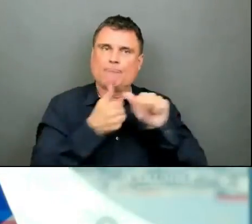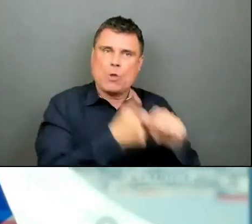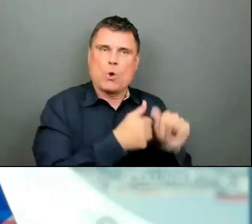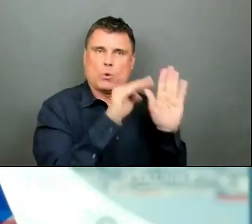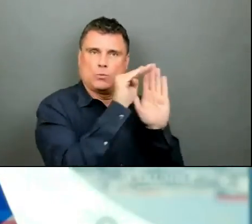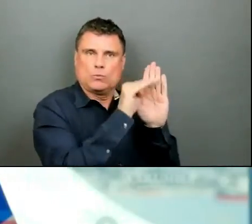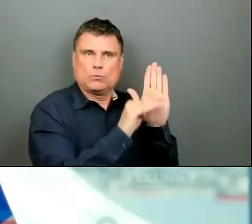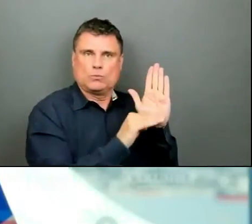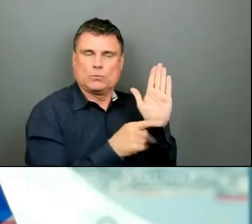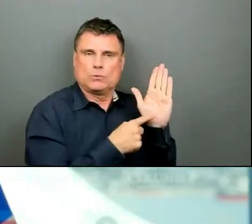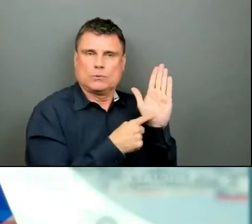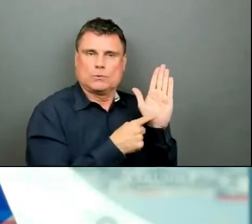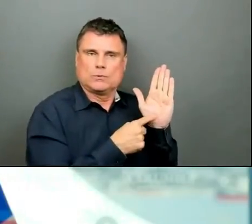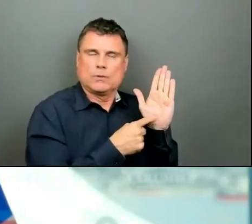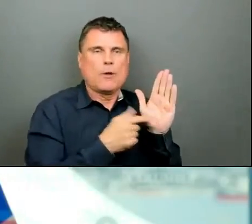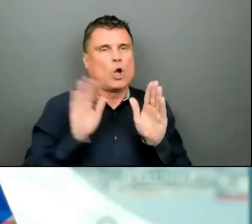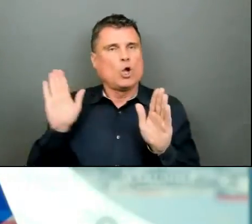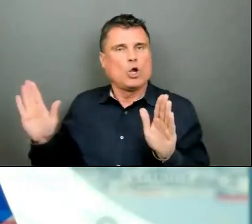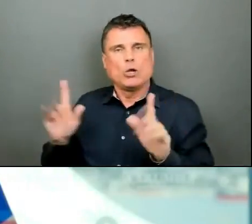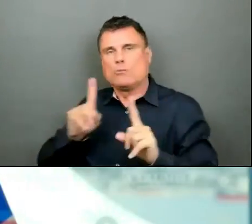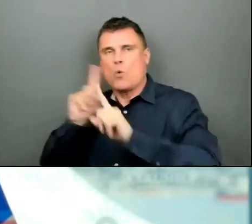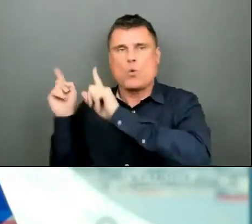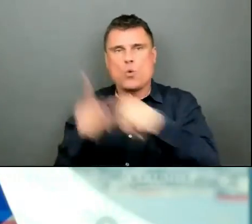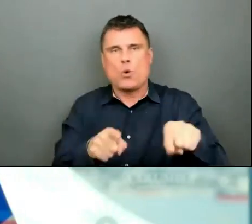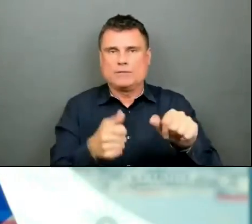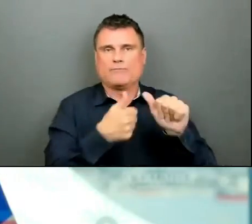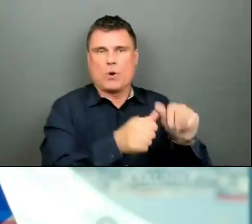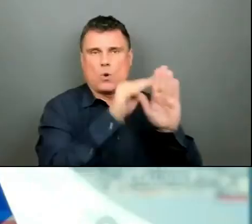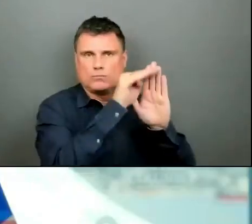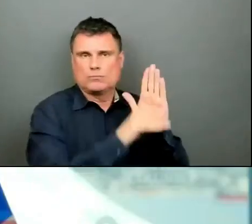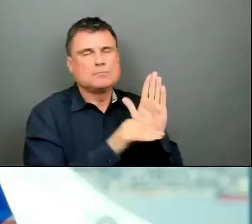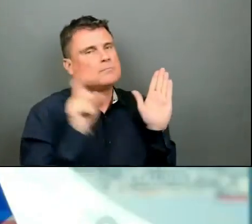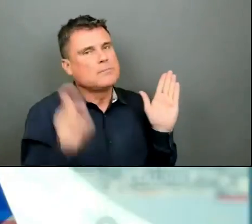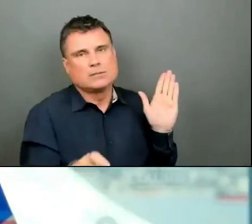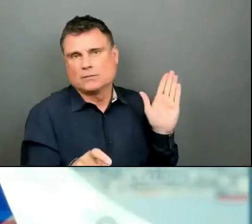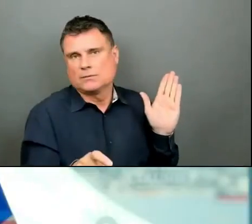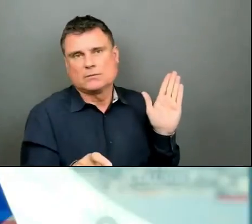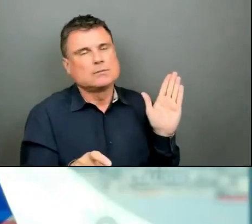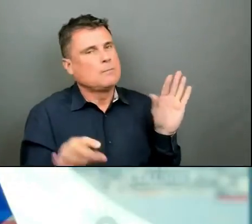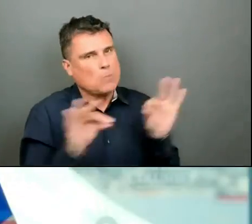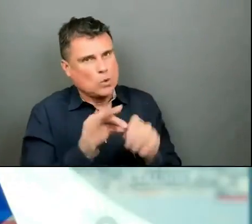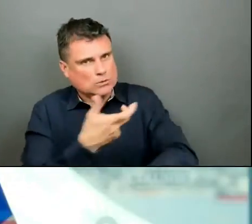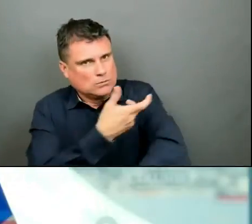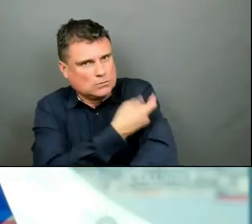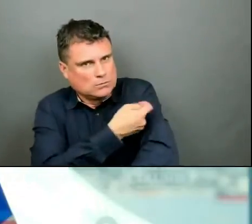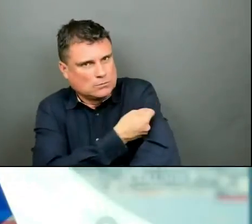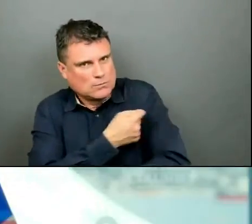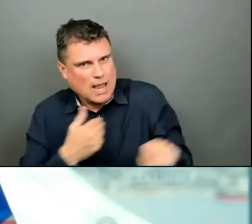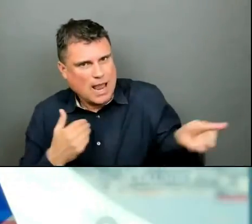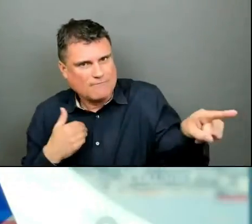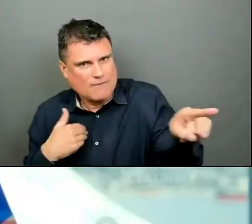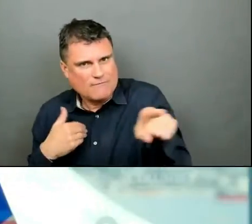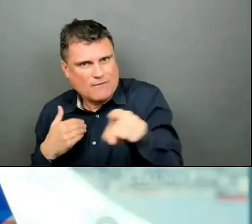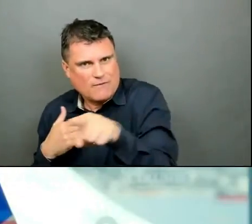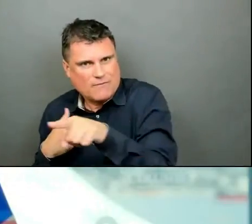All of us follow public health guidance. That is the way we can again flatten this remarkable curve and make